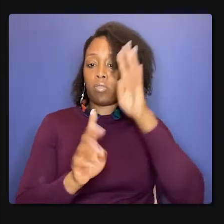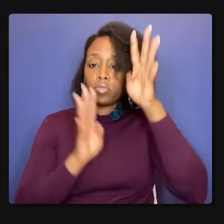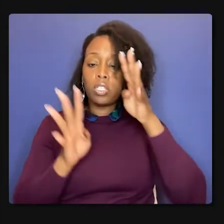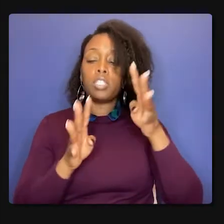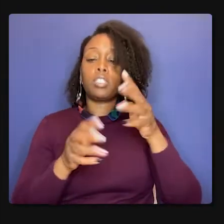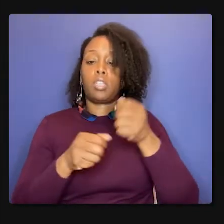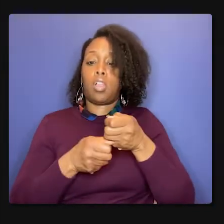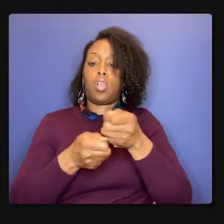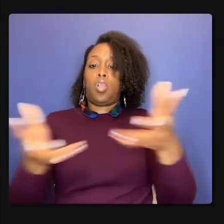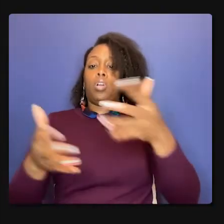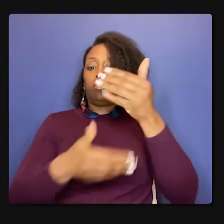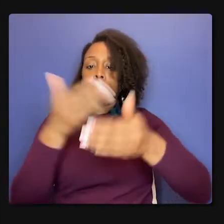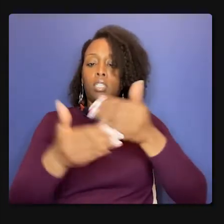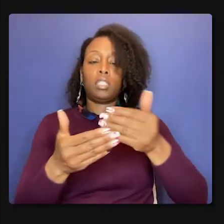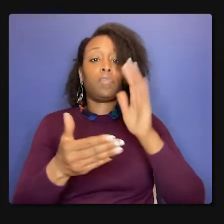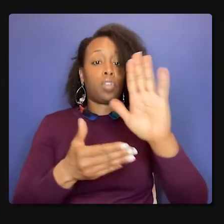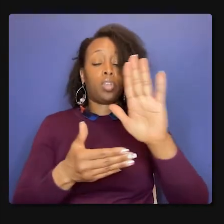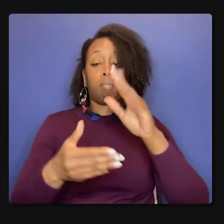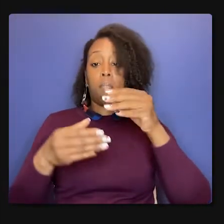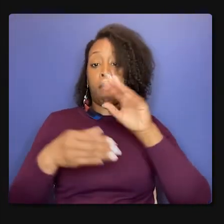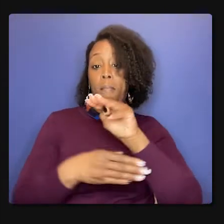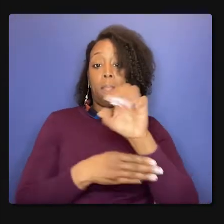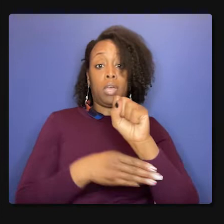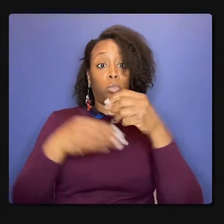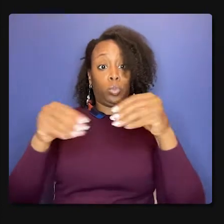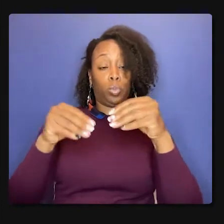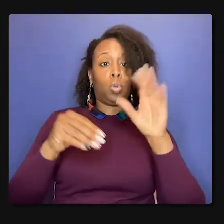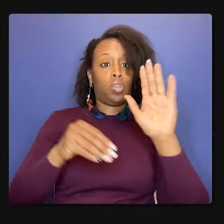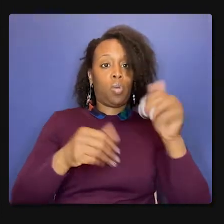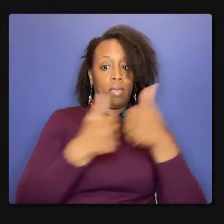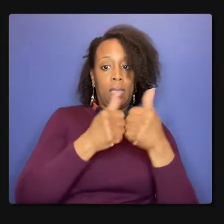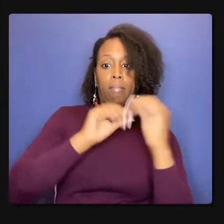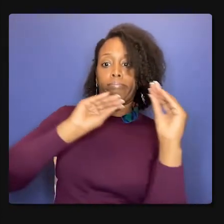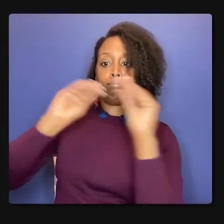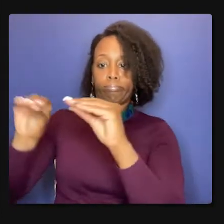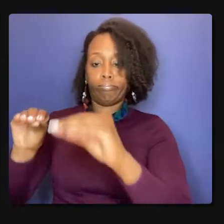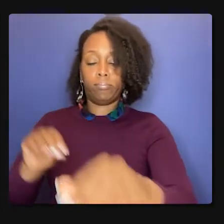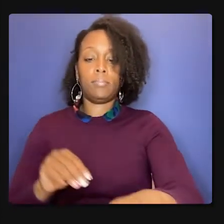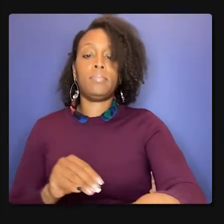to get your game into the Microsoft Store. Again, for this talk we'll be focusing